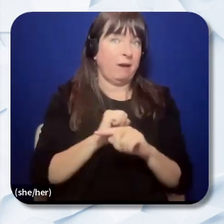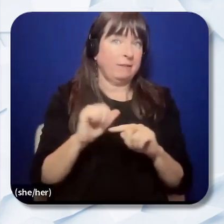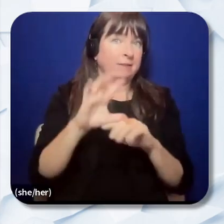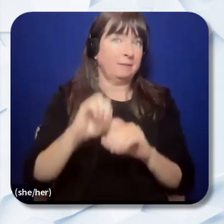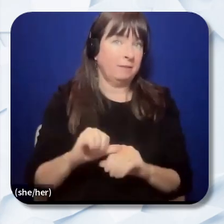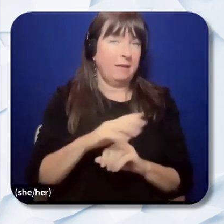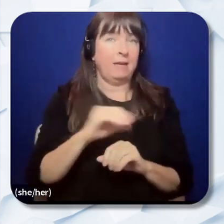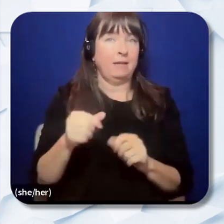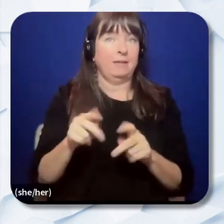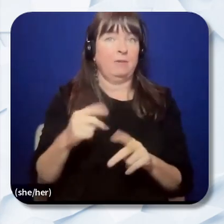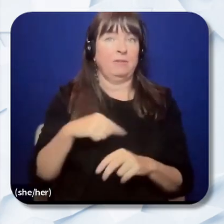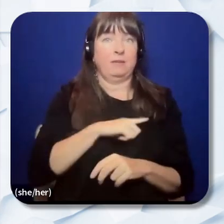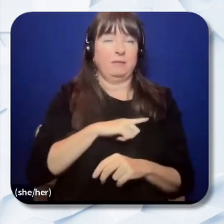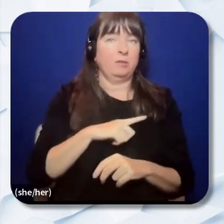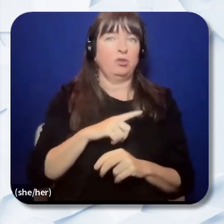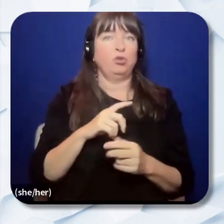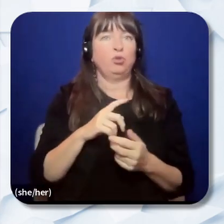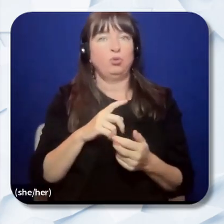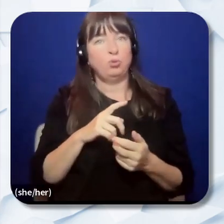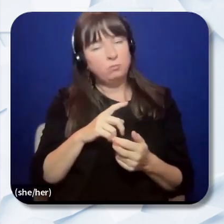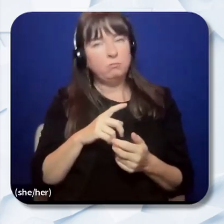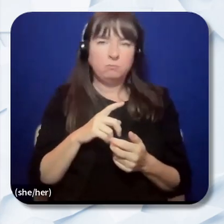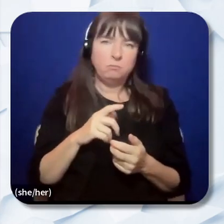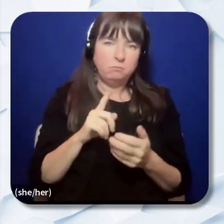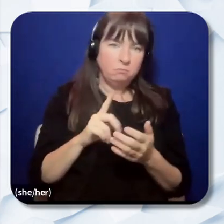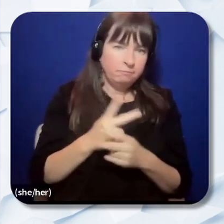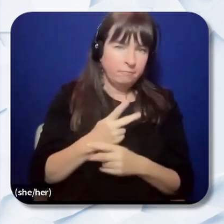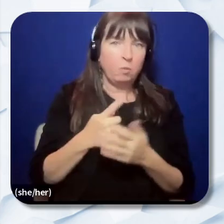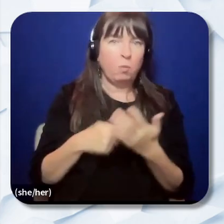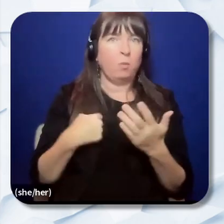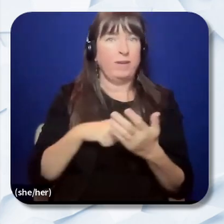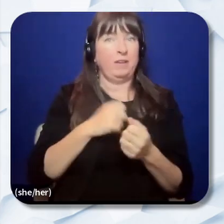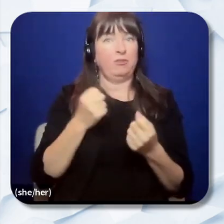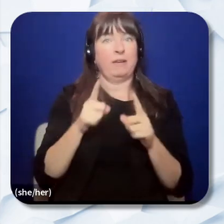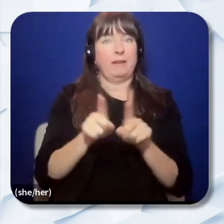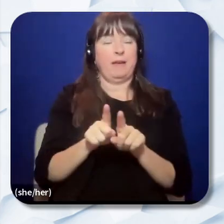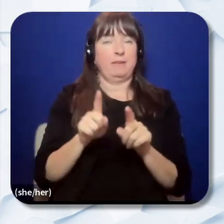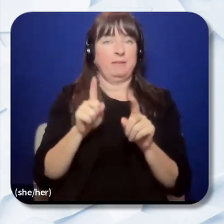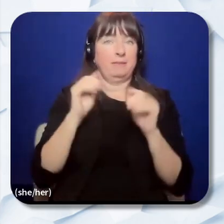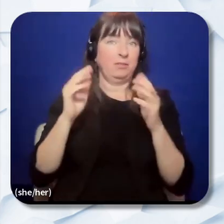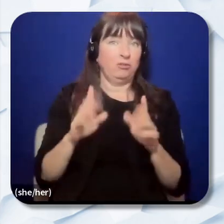allows us to lean into what statistically we understand to be teachers as the most